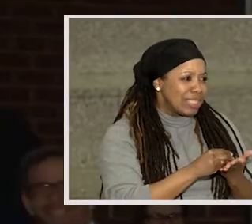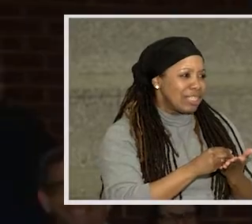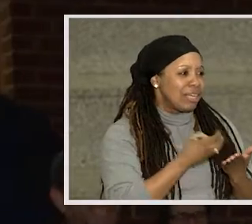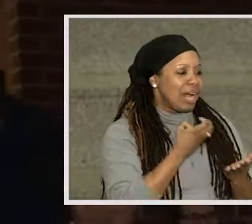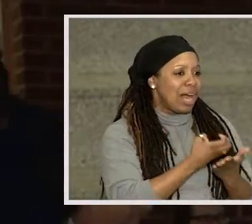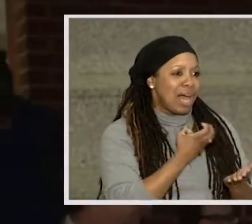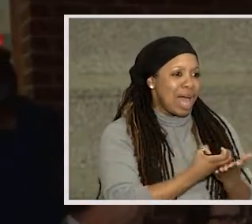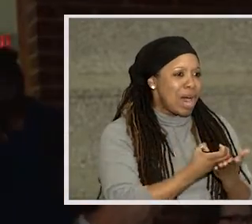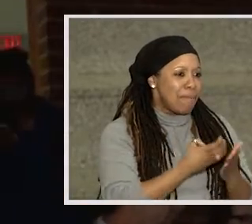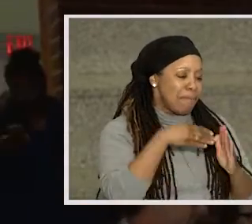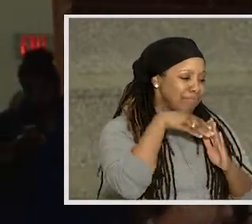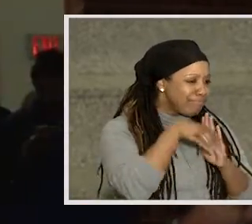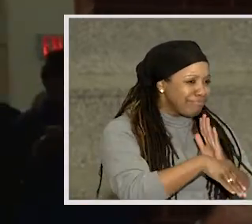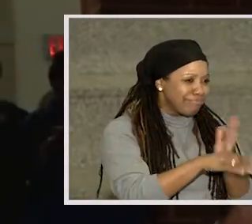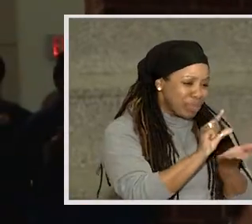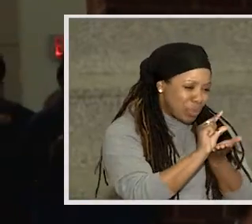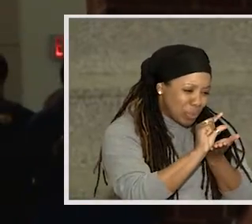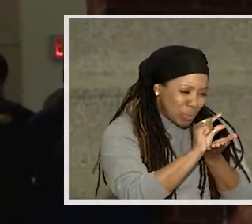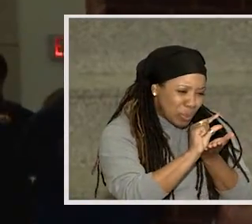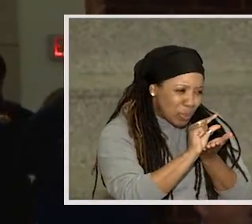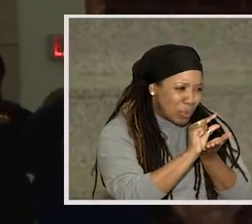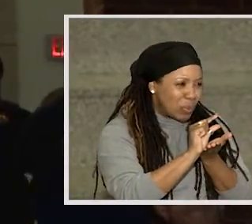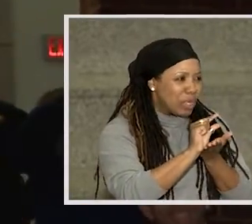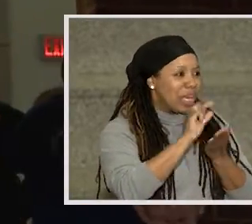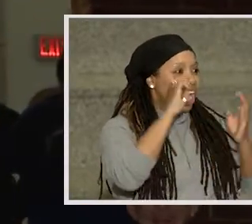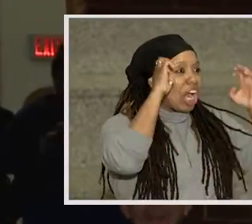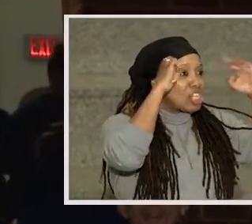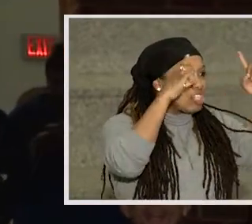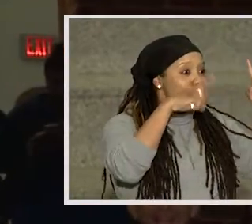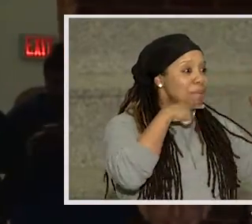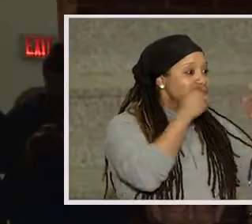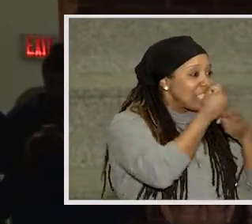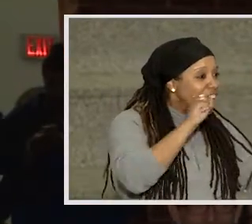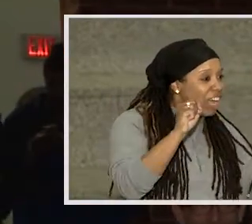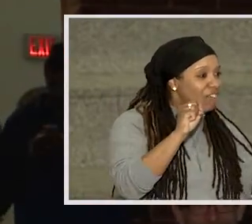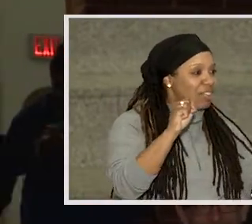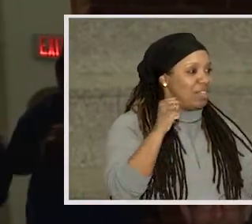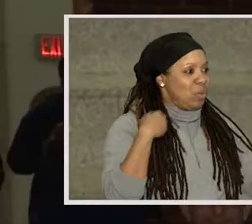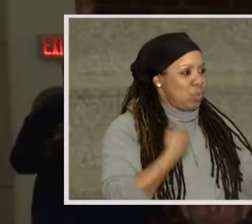EDUCATION, PUBLIC SAFETY AND SOME OTHER THINGS. WHAT I WANT TO SAY IS REALLY TWO-FOLD.